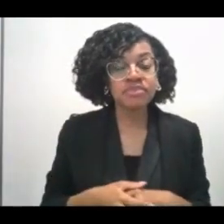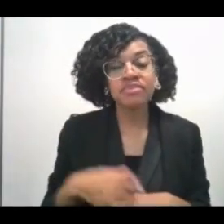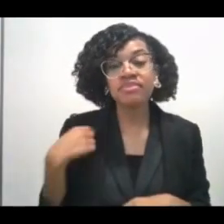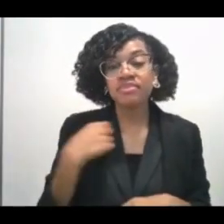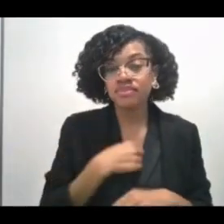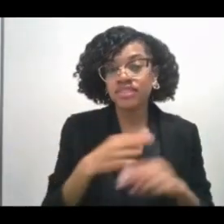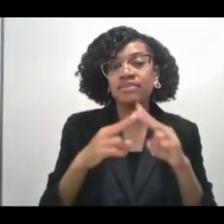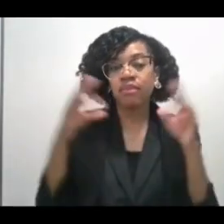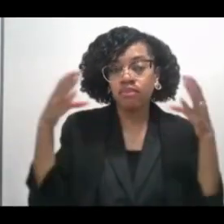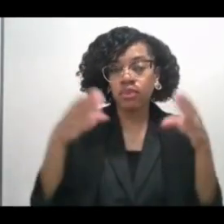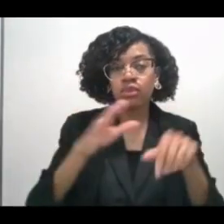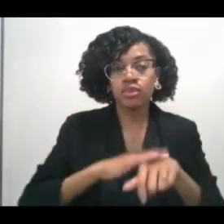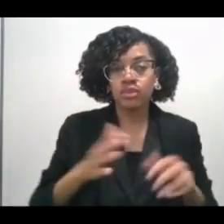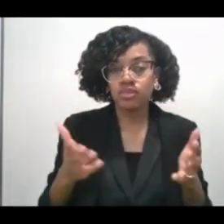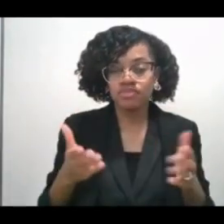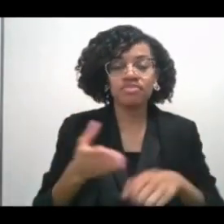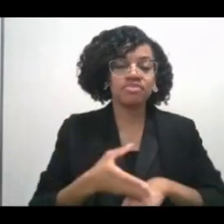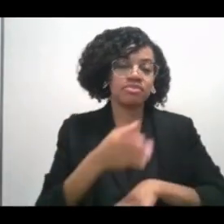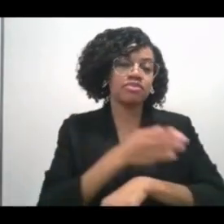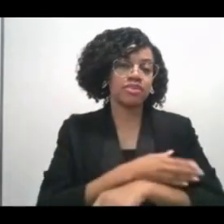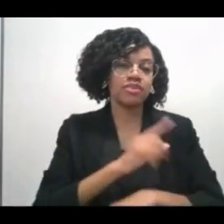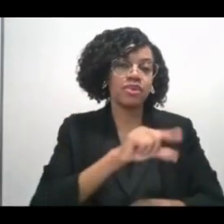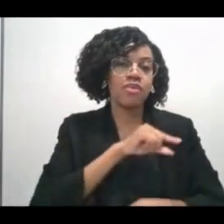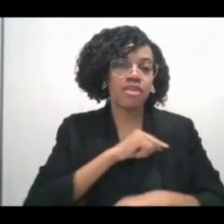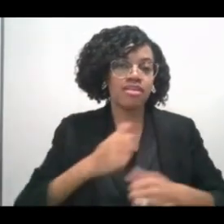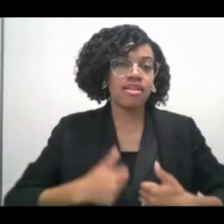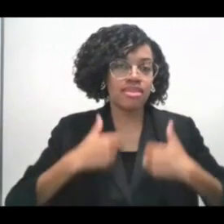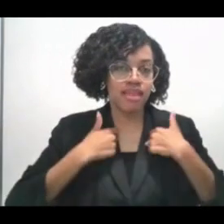improving quality of life to climate related hazards in this